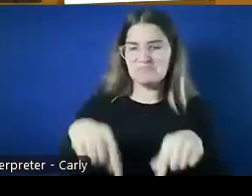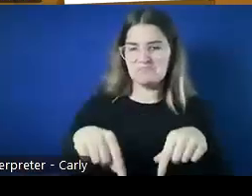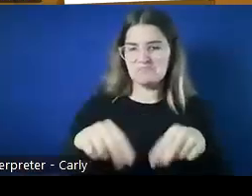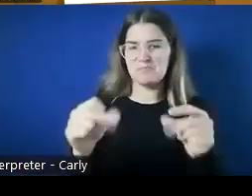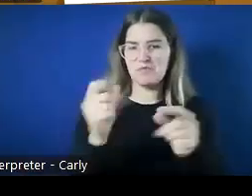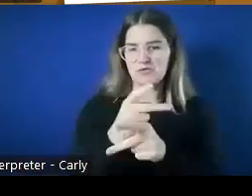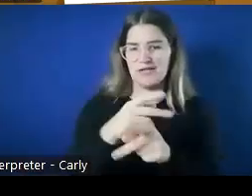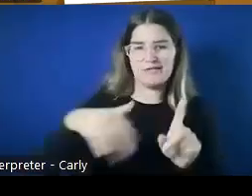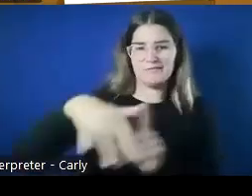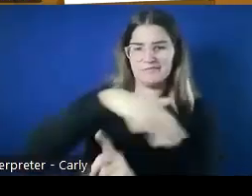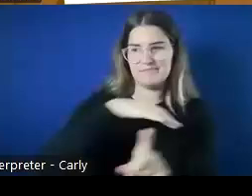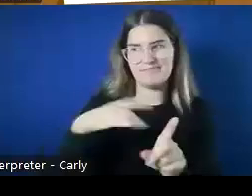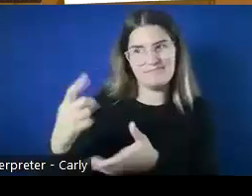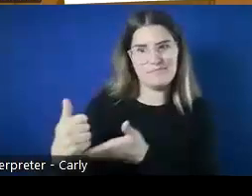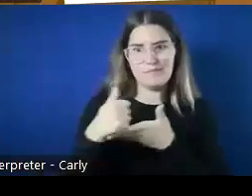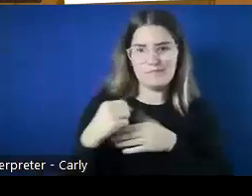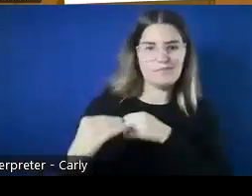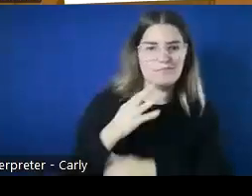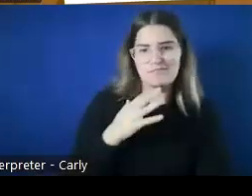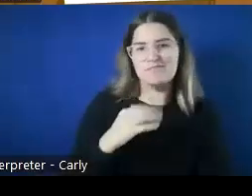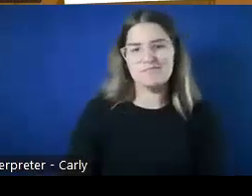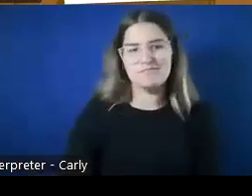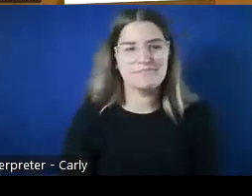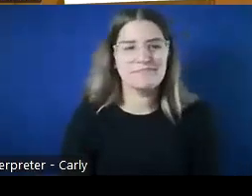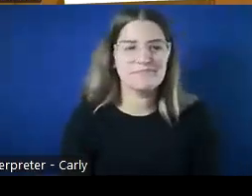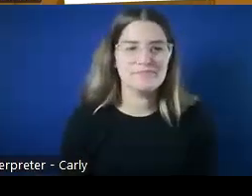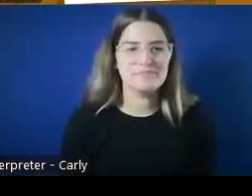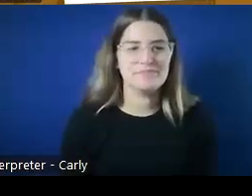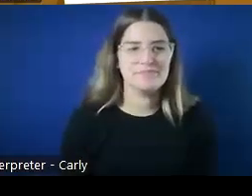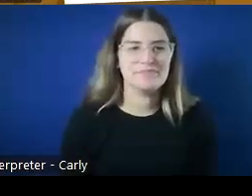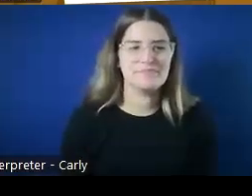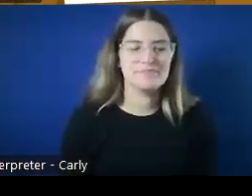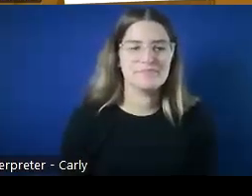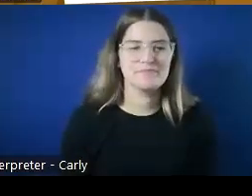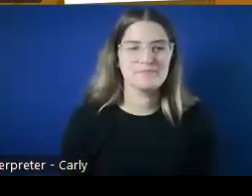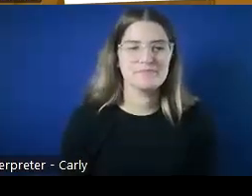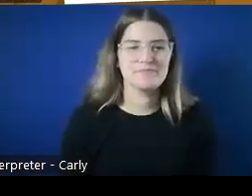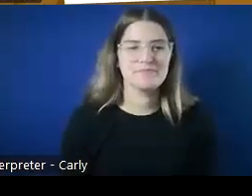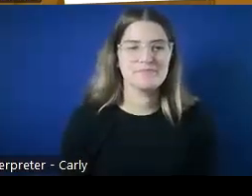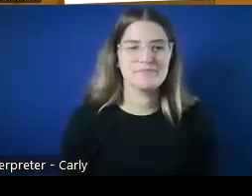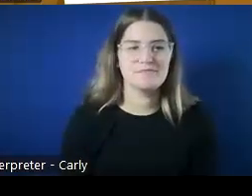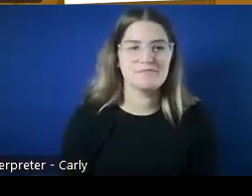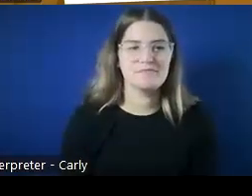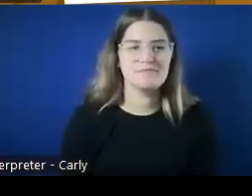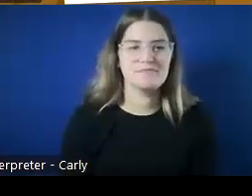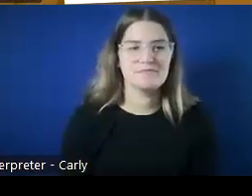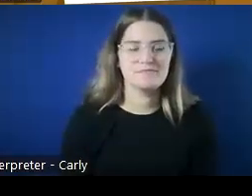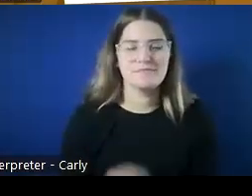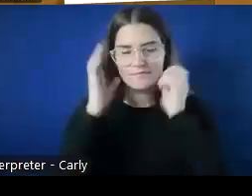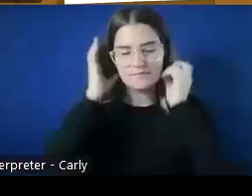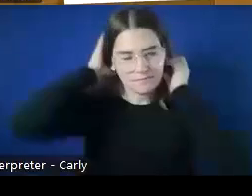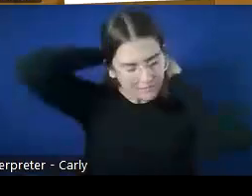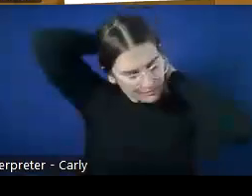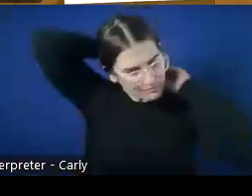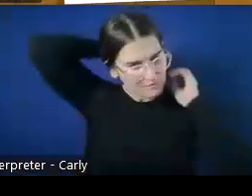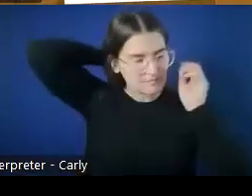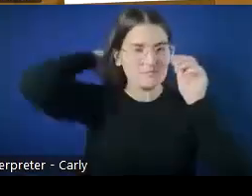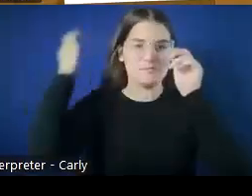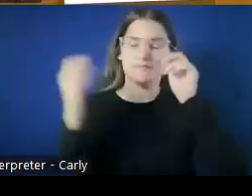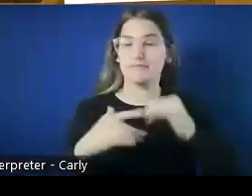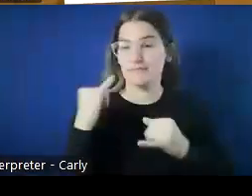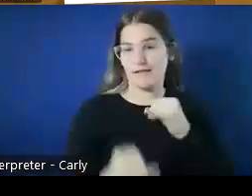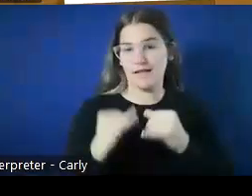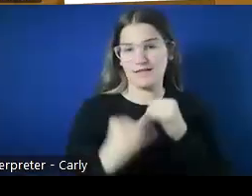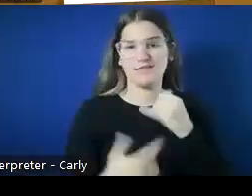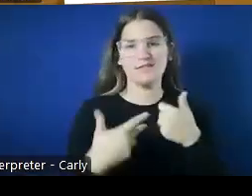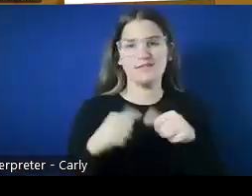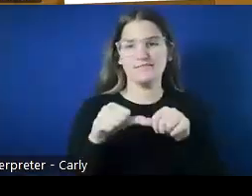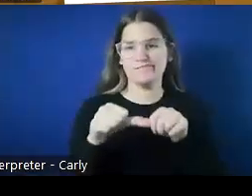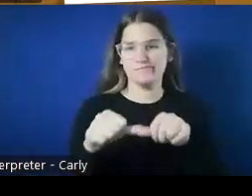setting um and the last thing I want to stress uh was the importance of a Continuum of Care